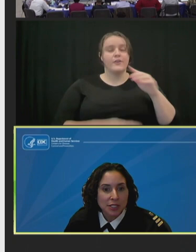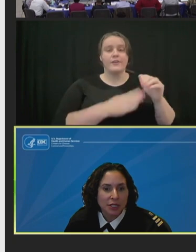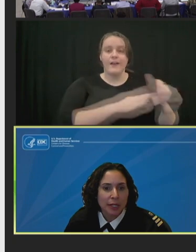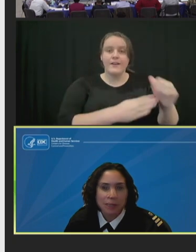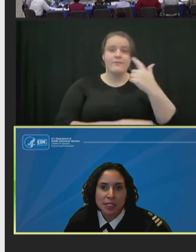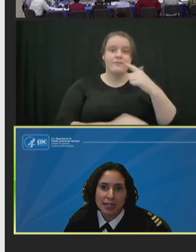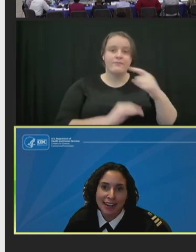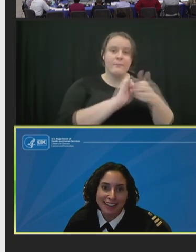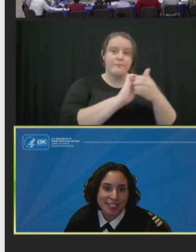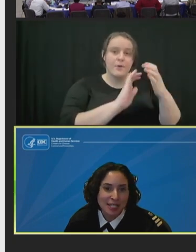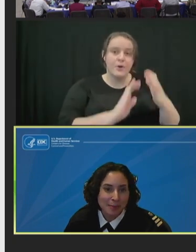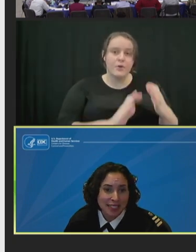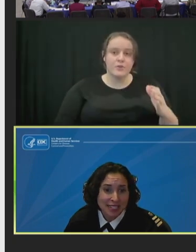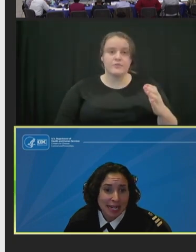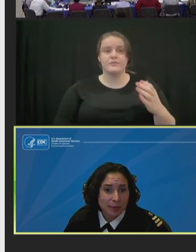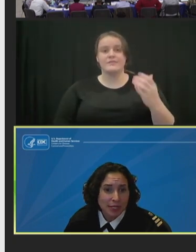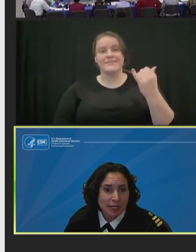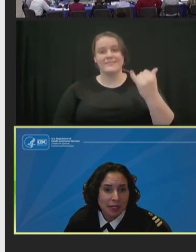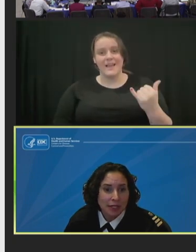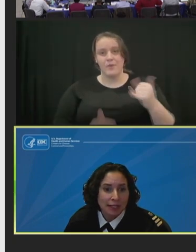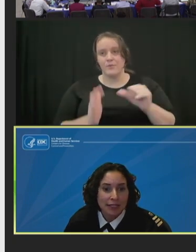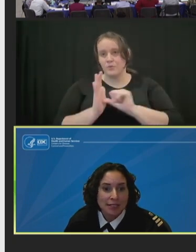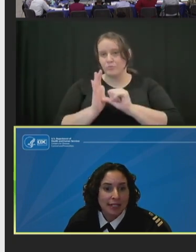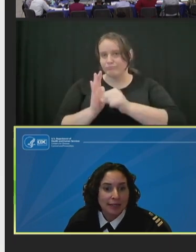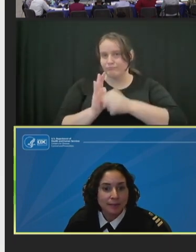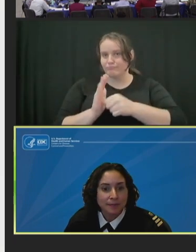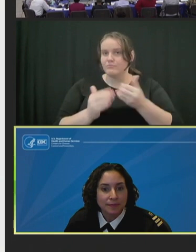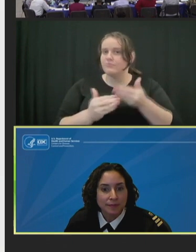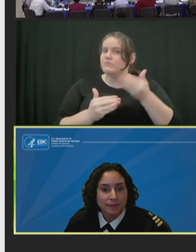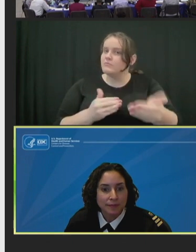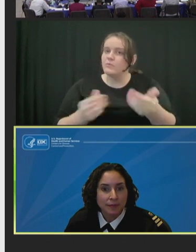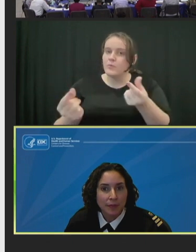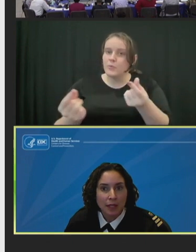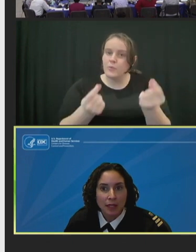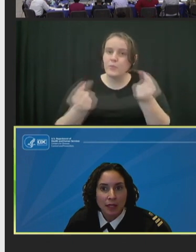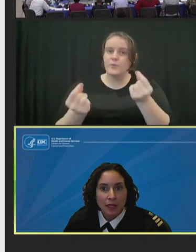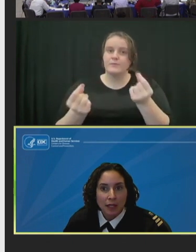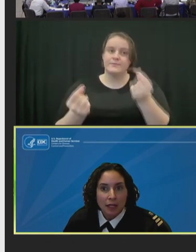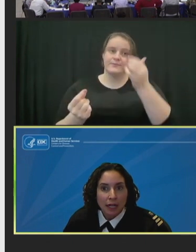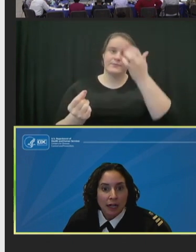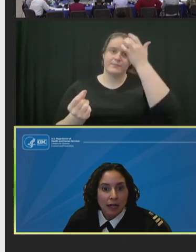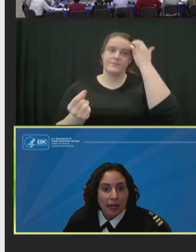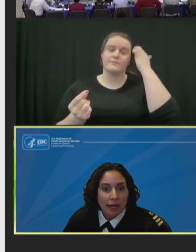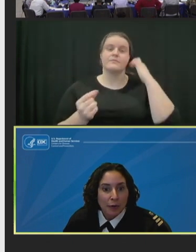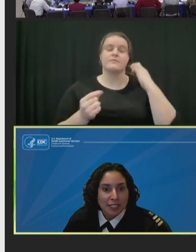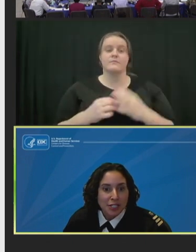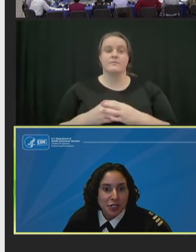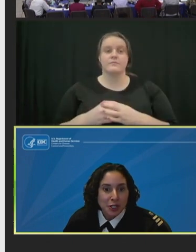So, now, I'm just going to highlight some next steps. Next slide. I wanted to show